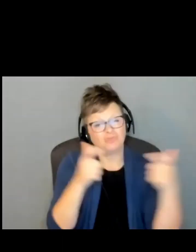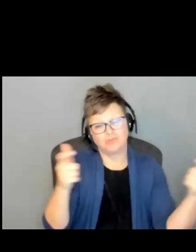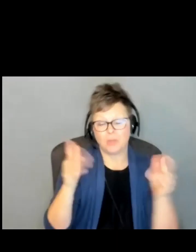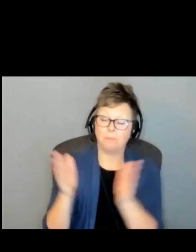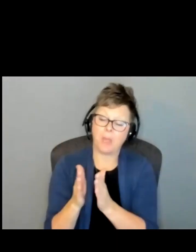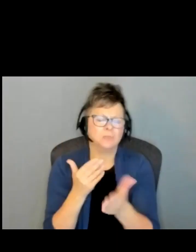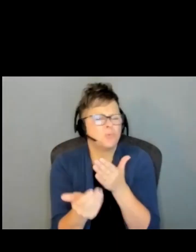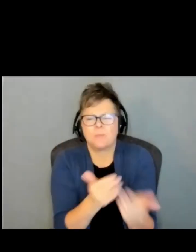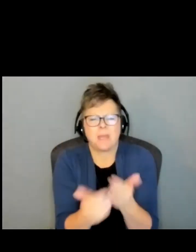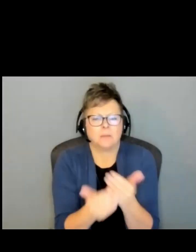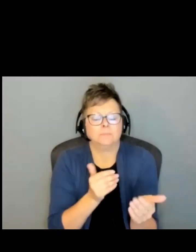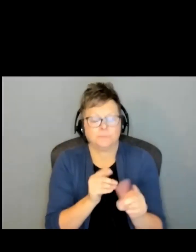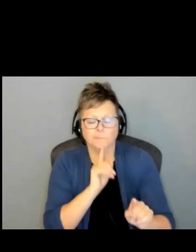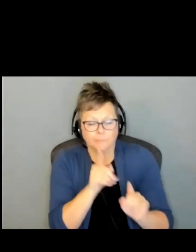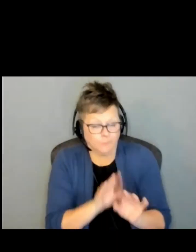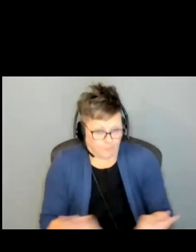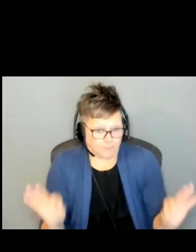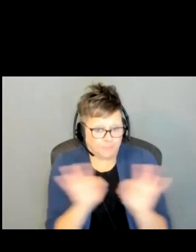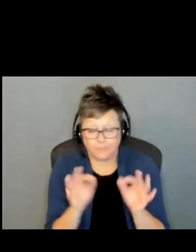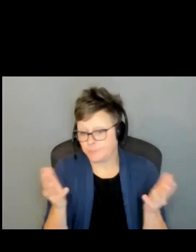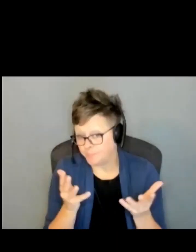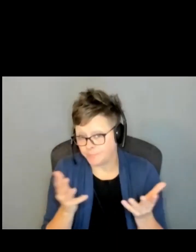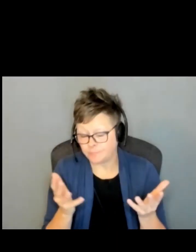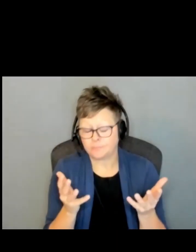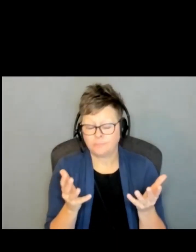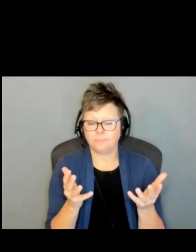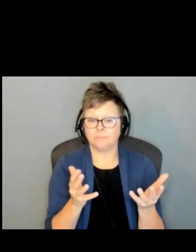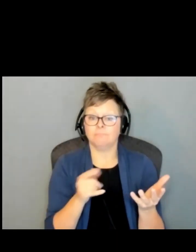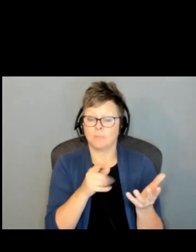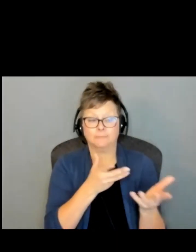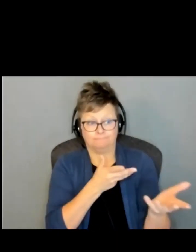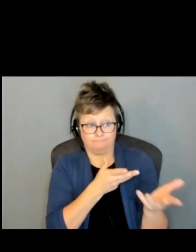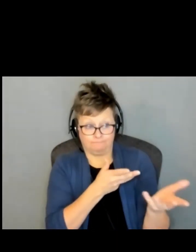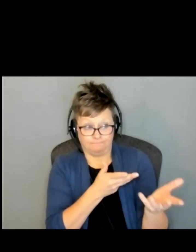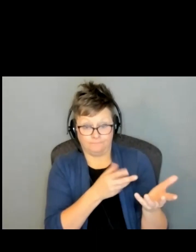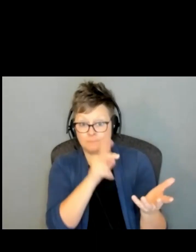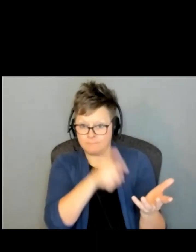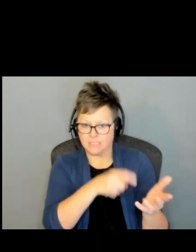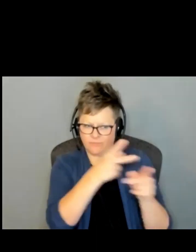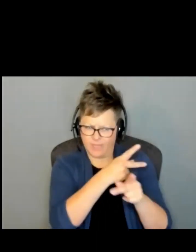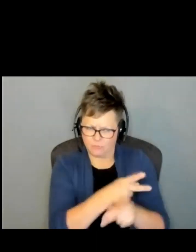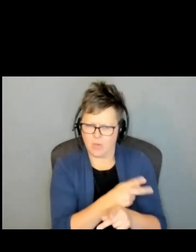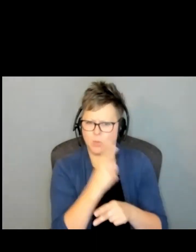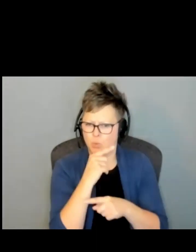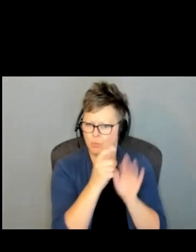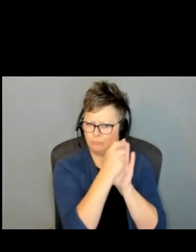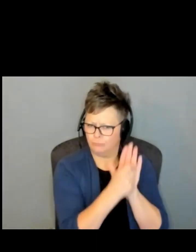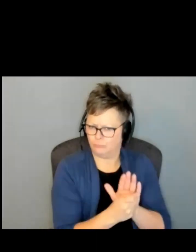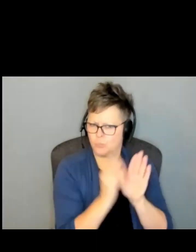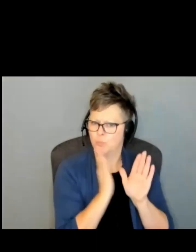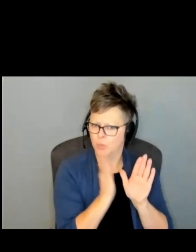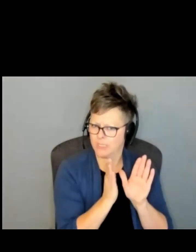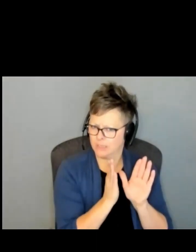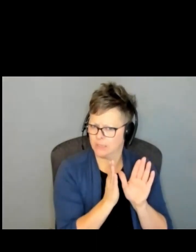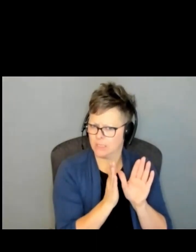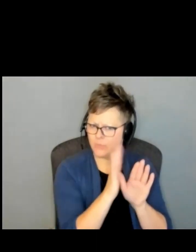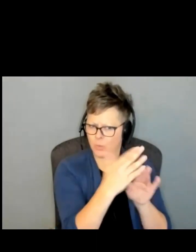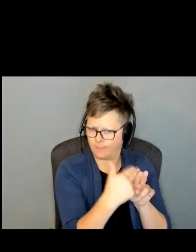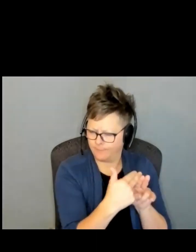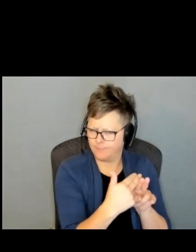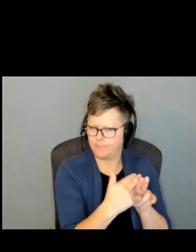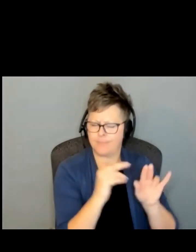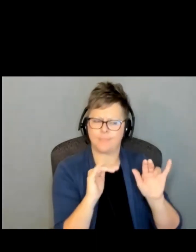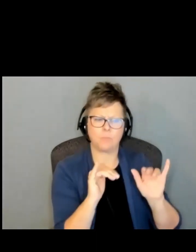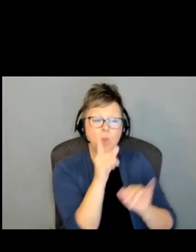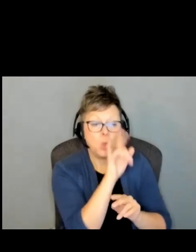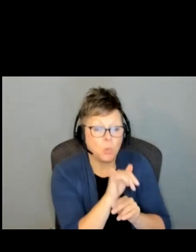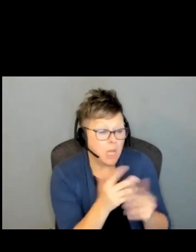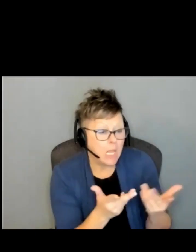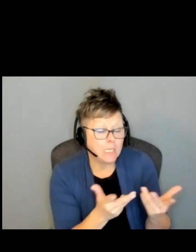I really think that that relationship needs to be defined, and how it works and behaves.